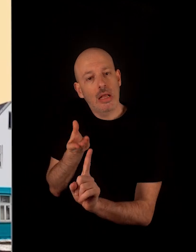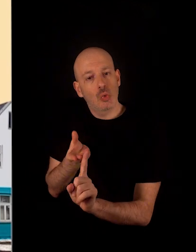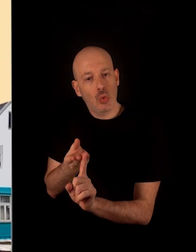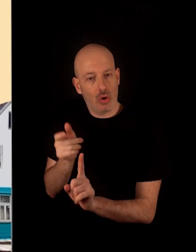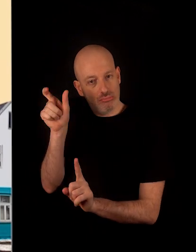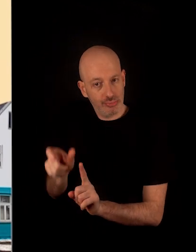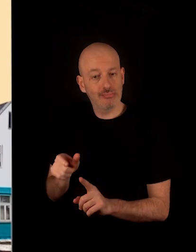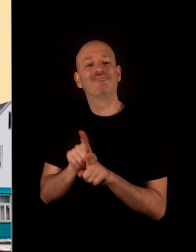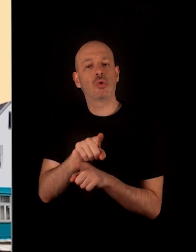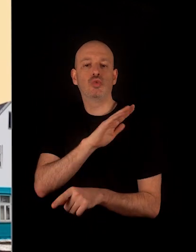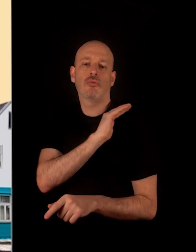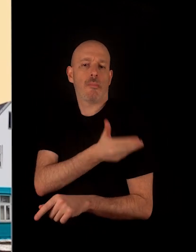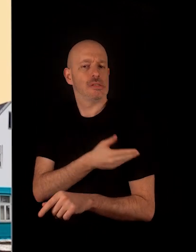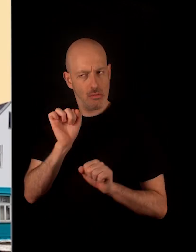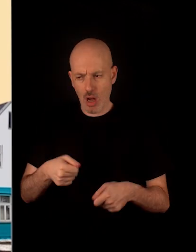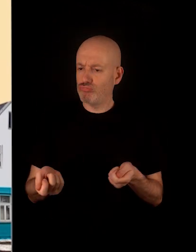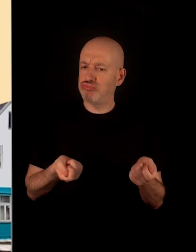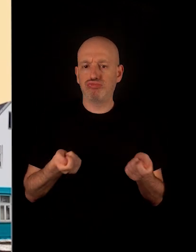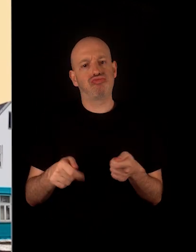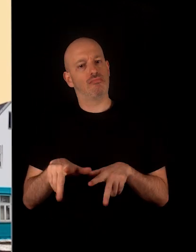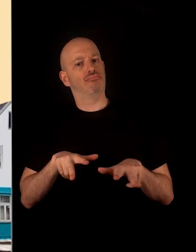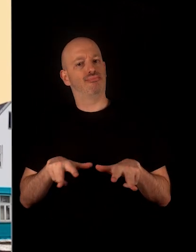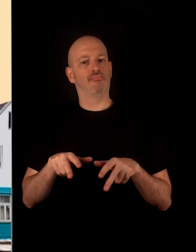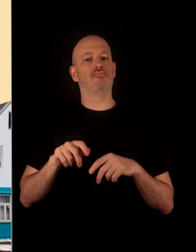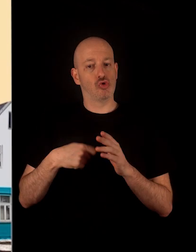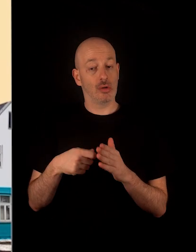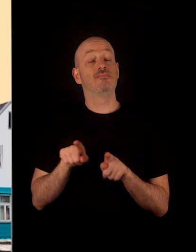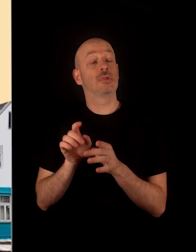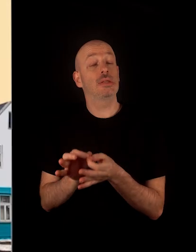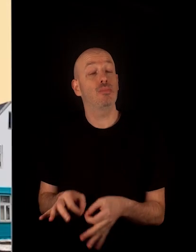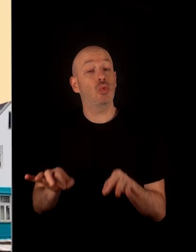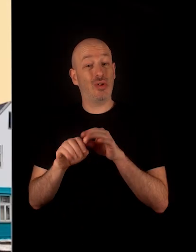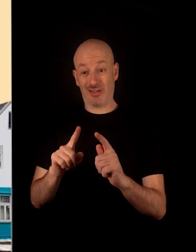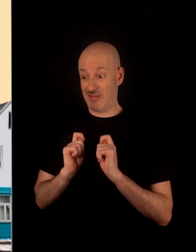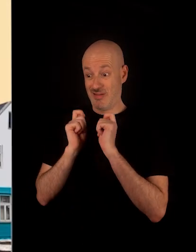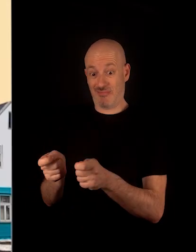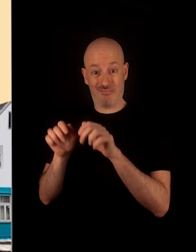This can happen either at the beginning of the residency at the end, or you give percentages of the payment.